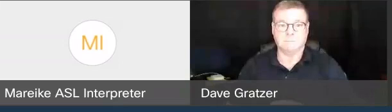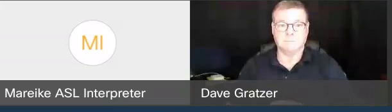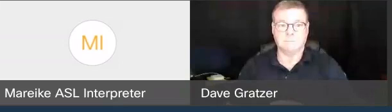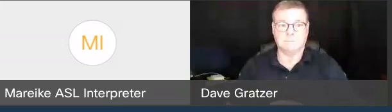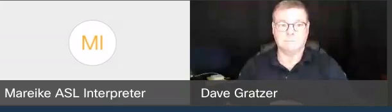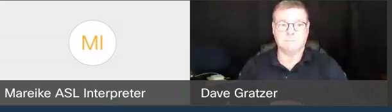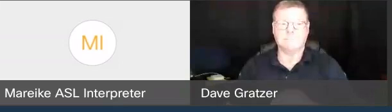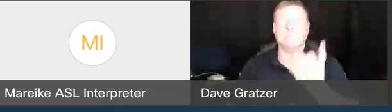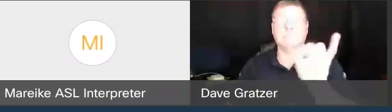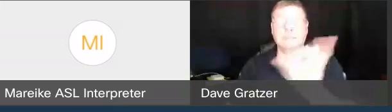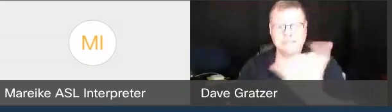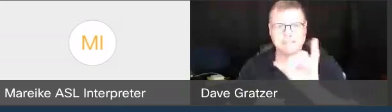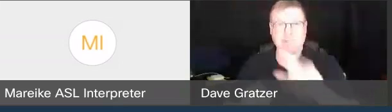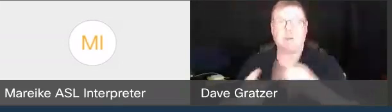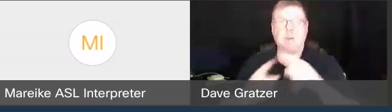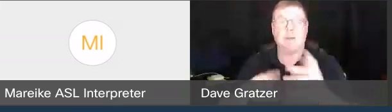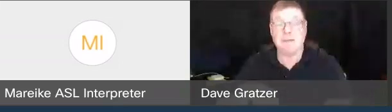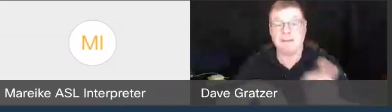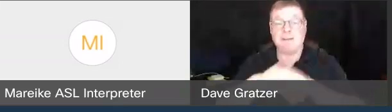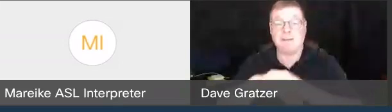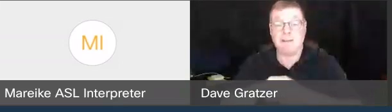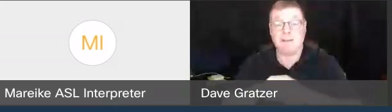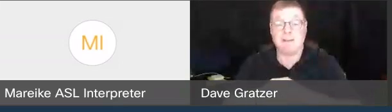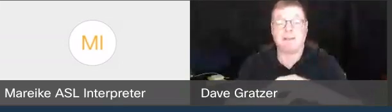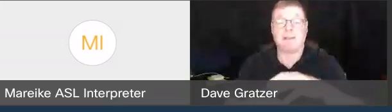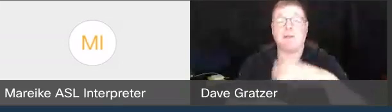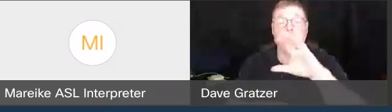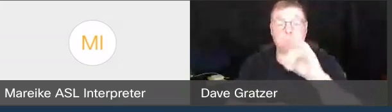Similarly, when you layer on justice involvement and the green bar here